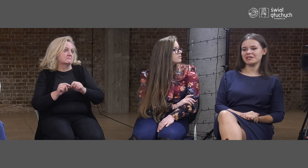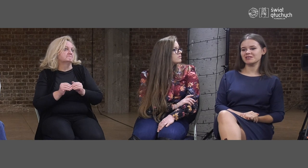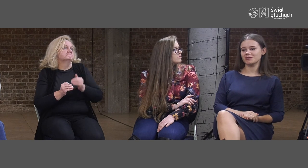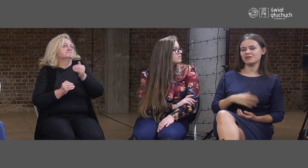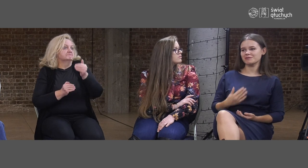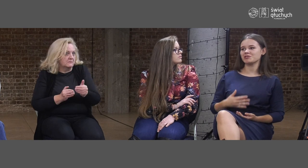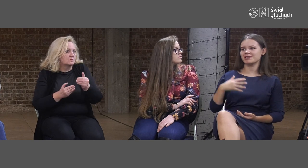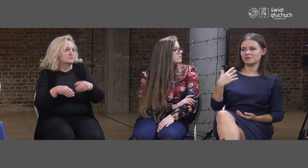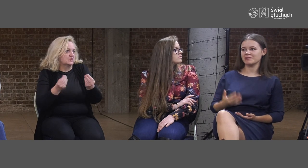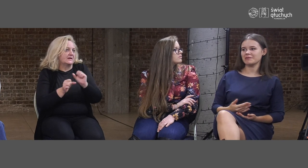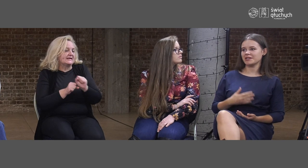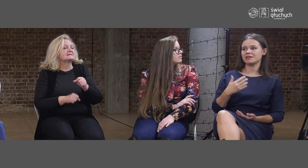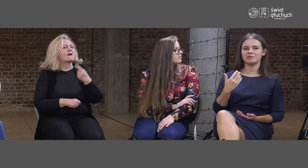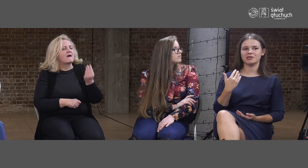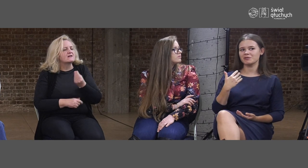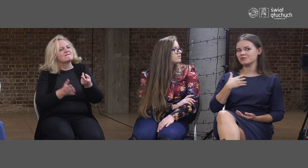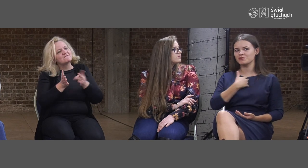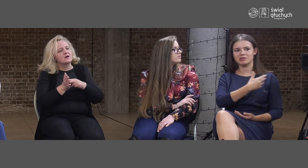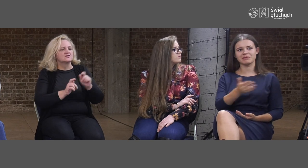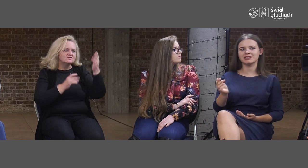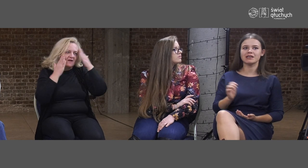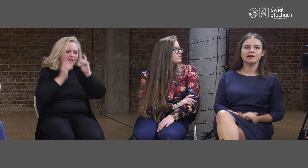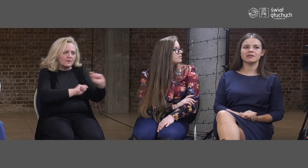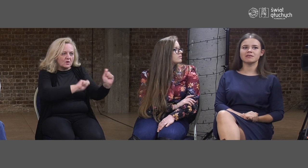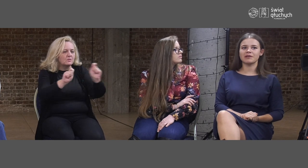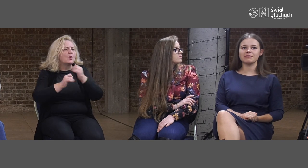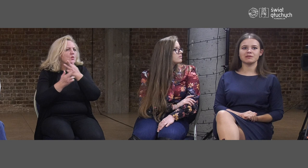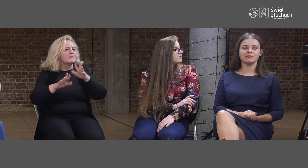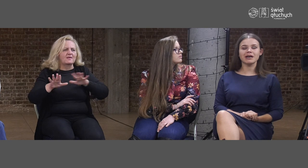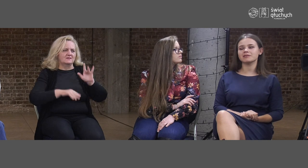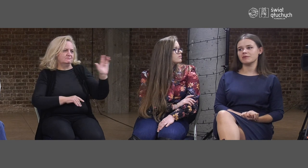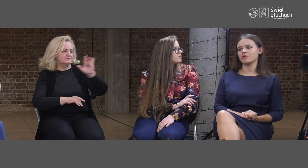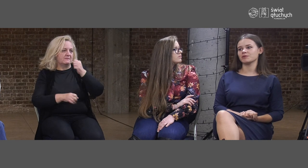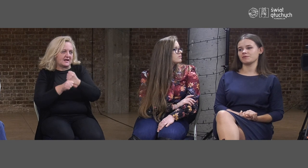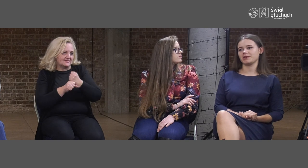Whereas once again - raising awareness, because I have worked in various places worked and very few people know,